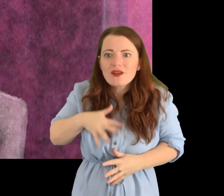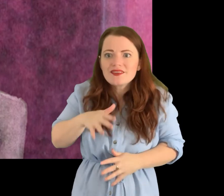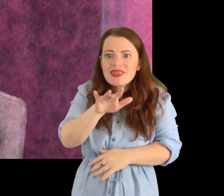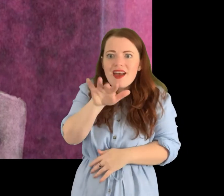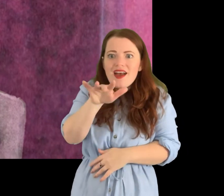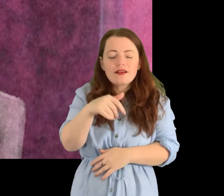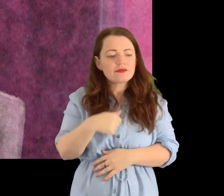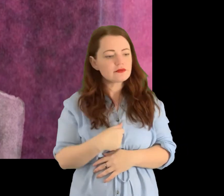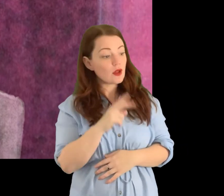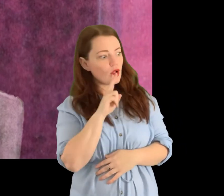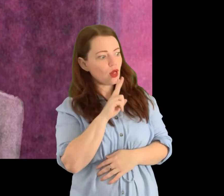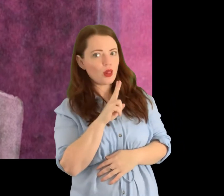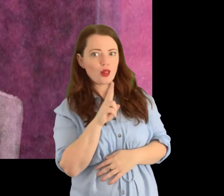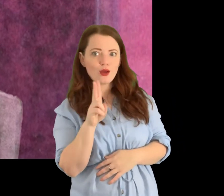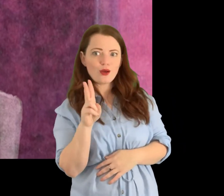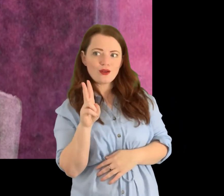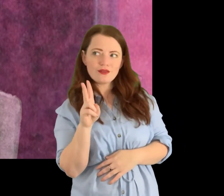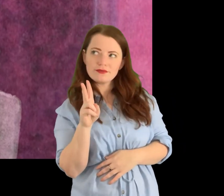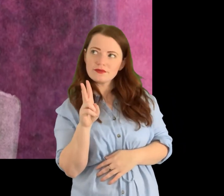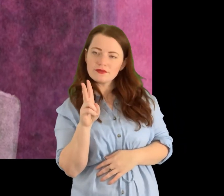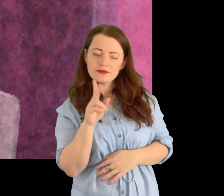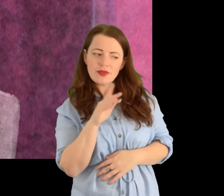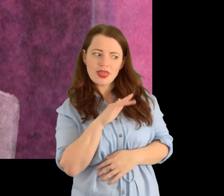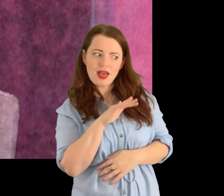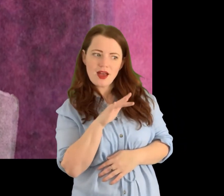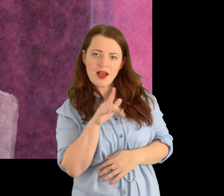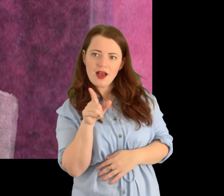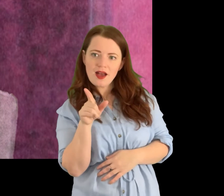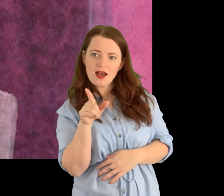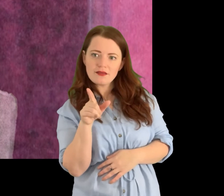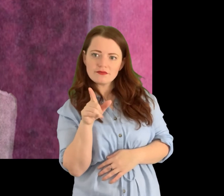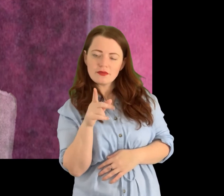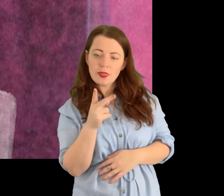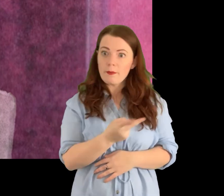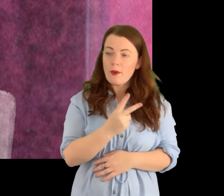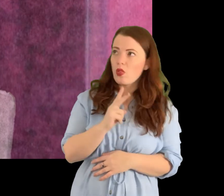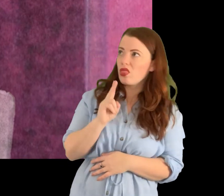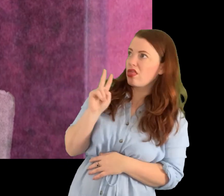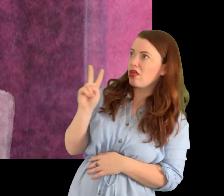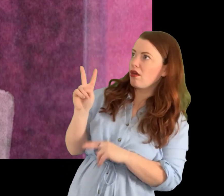“Look” said Mama, “there above you” Atom and Luna looked together